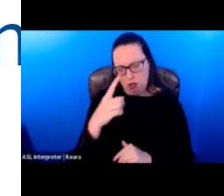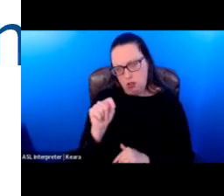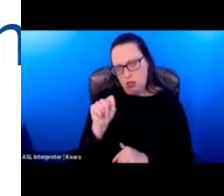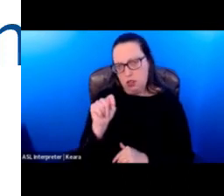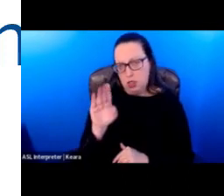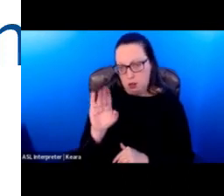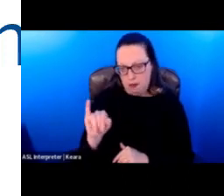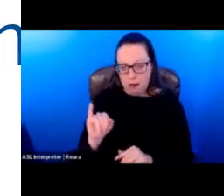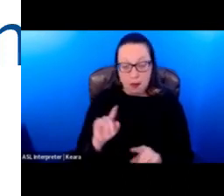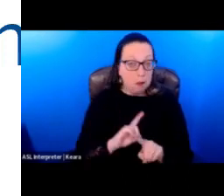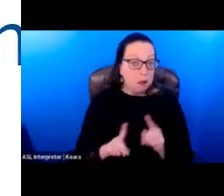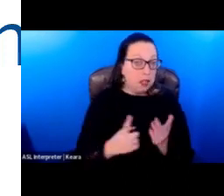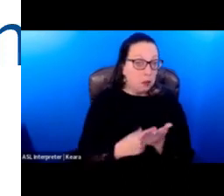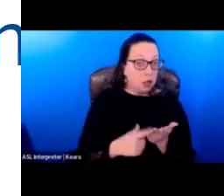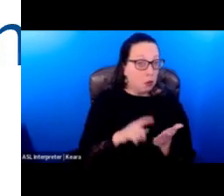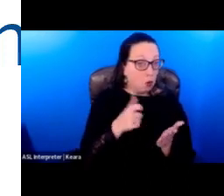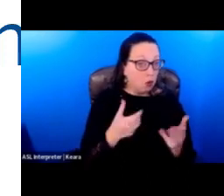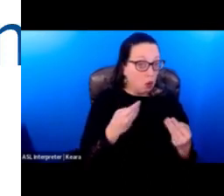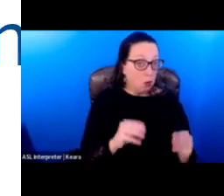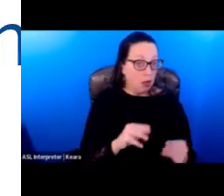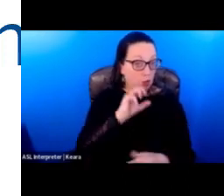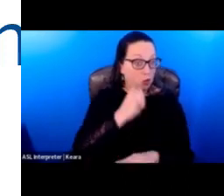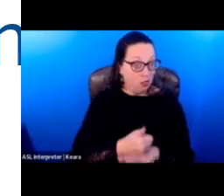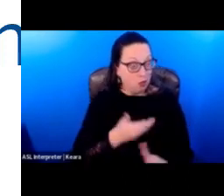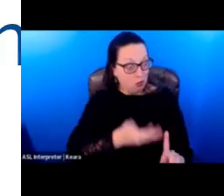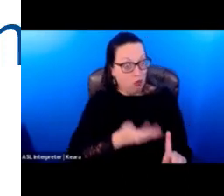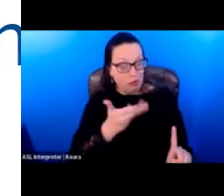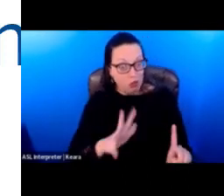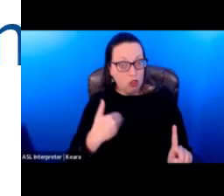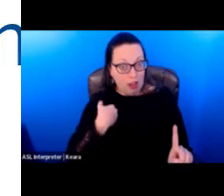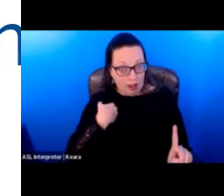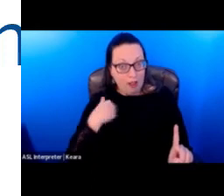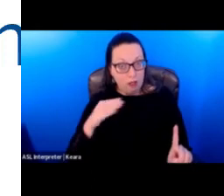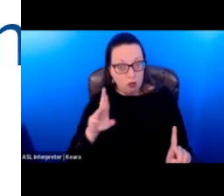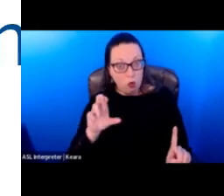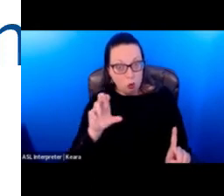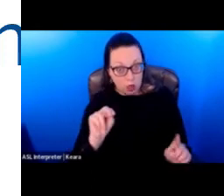methods to establish that a person has a brain injury. And employment service provider